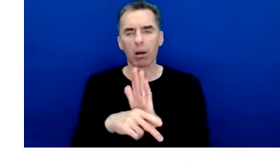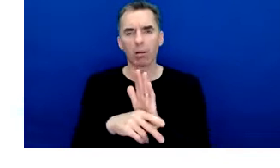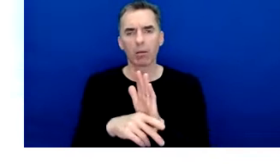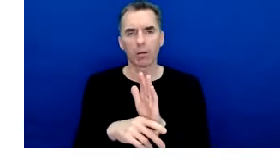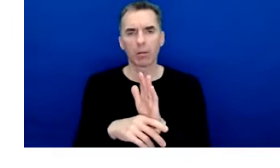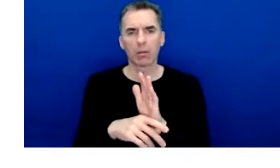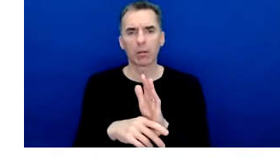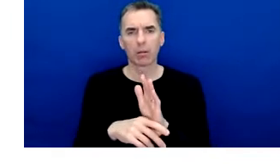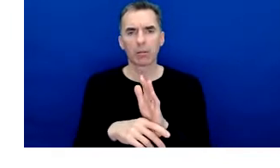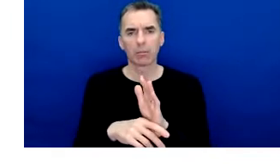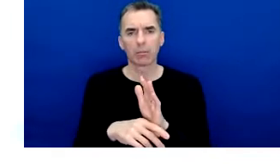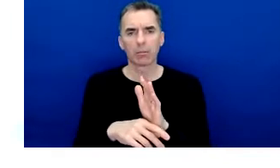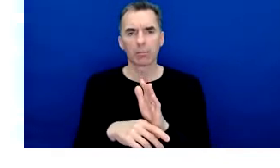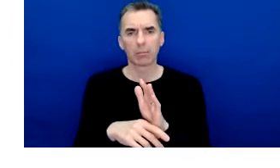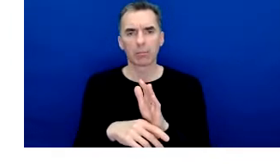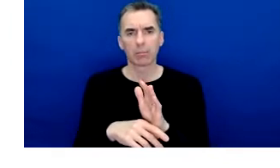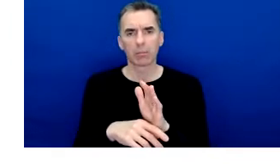there are some areas where you can't help flexibility.